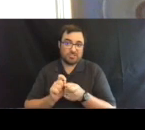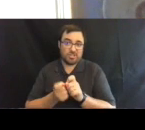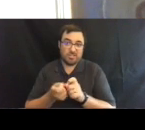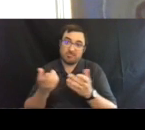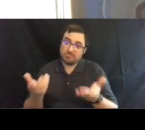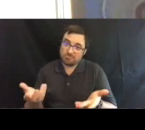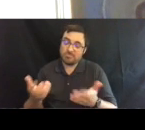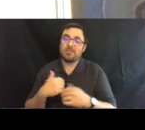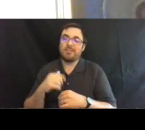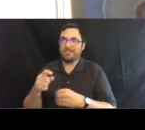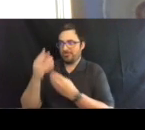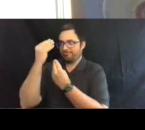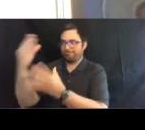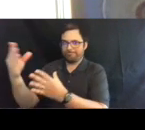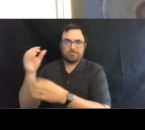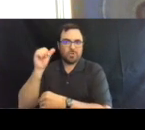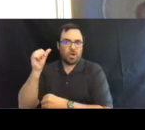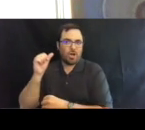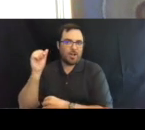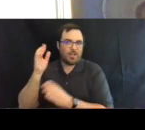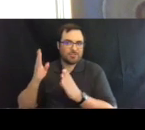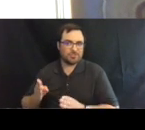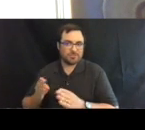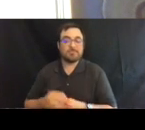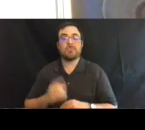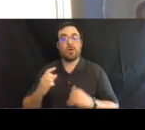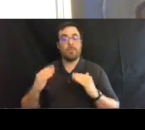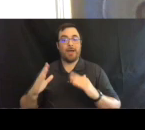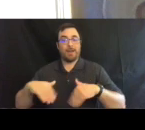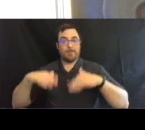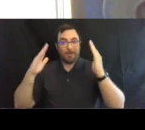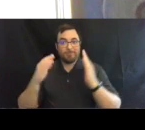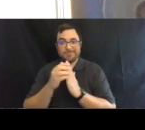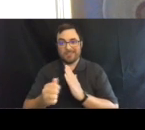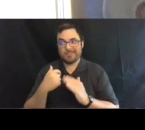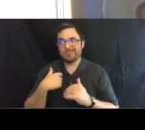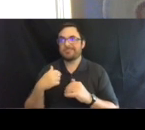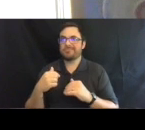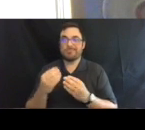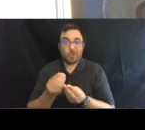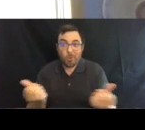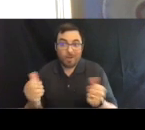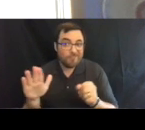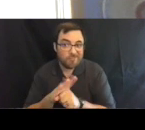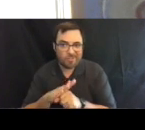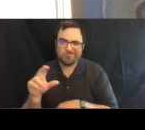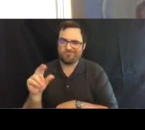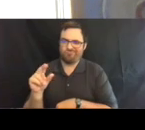So bottom-up skills never go away but they probably become a little bit less of each session as the kid gets older, unless specific